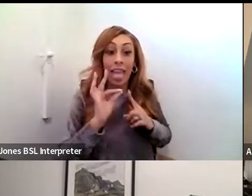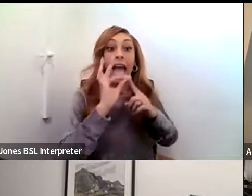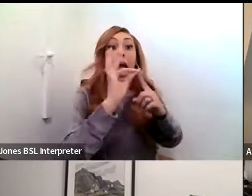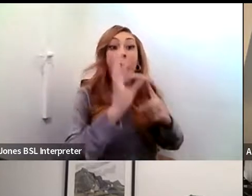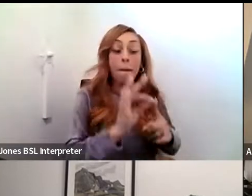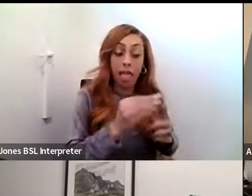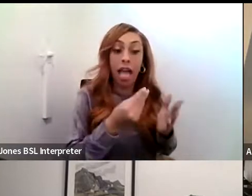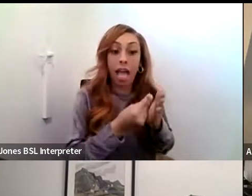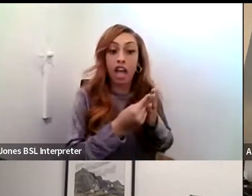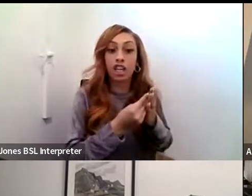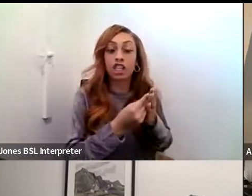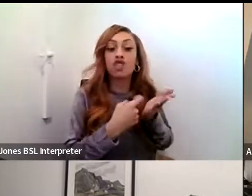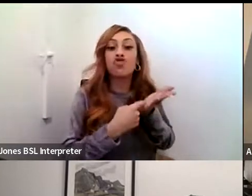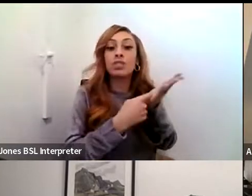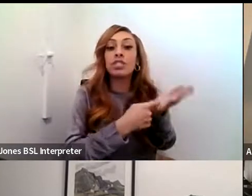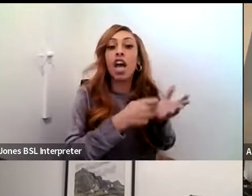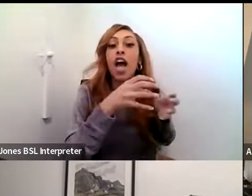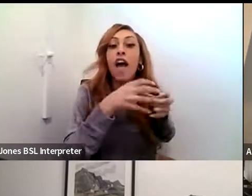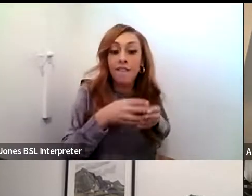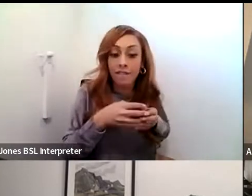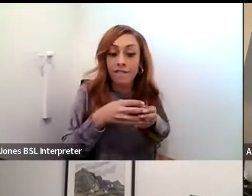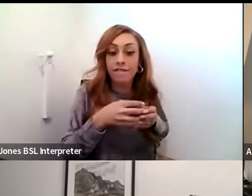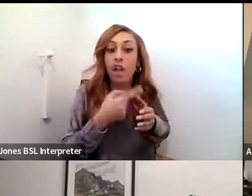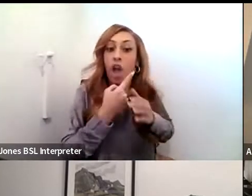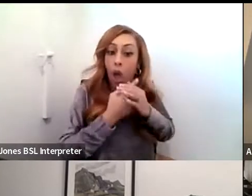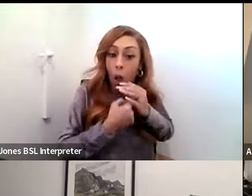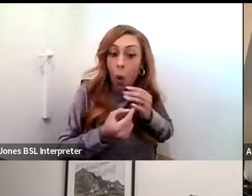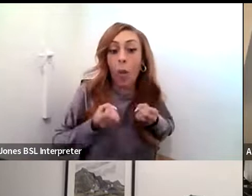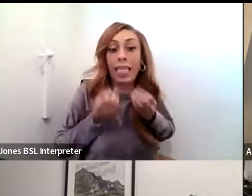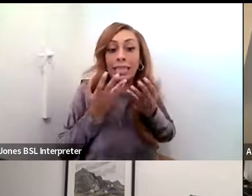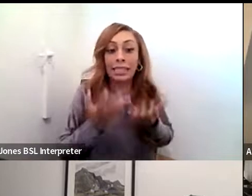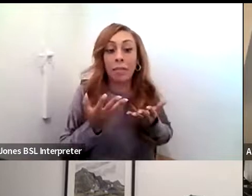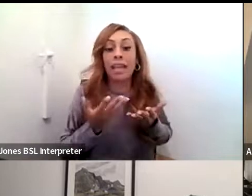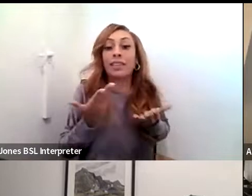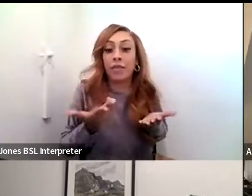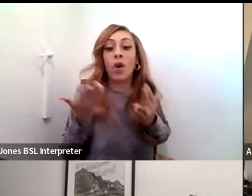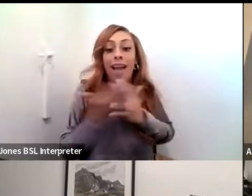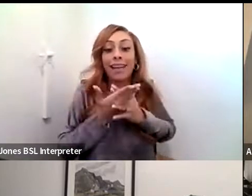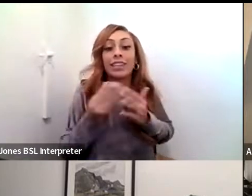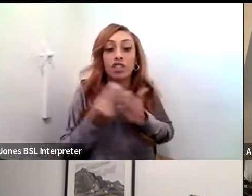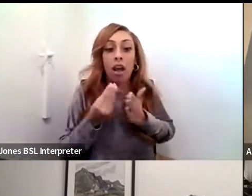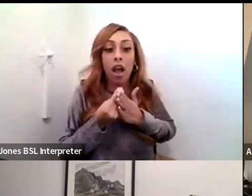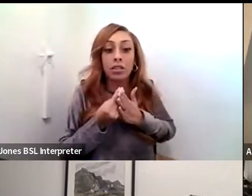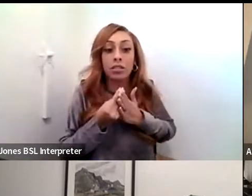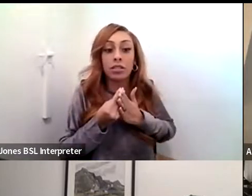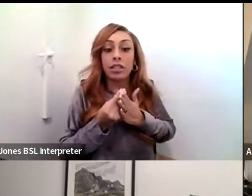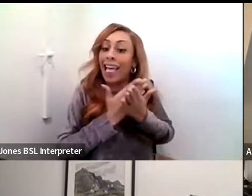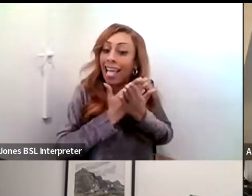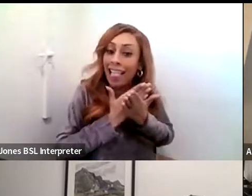should be reserved to only be spendable on access costs, and there should be clarity from the Arts Council